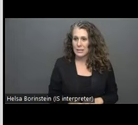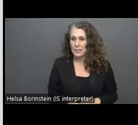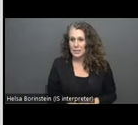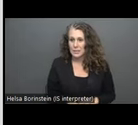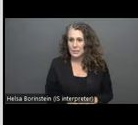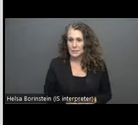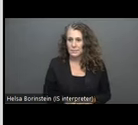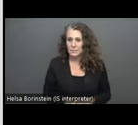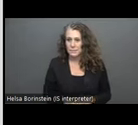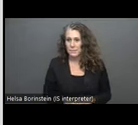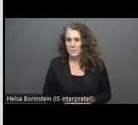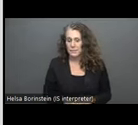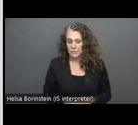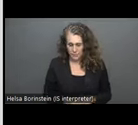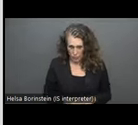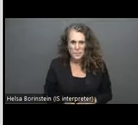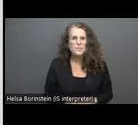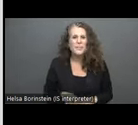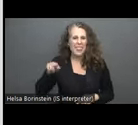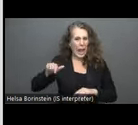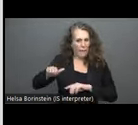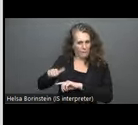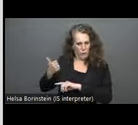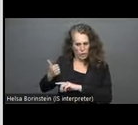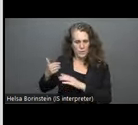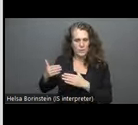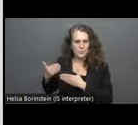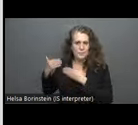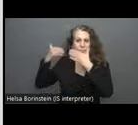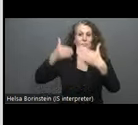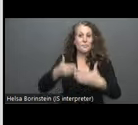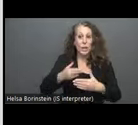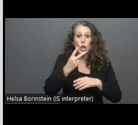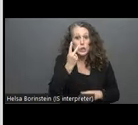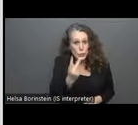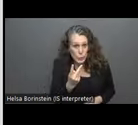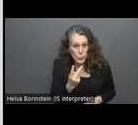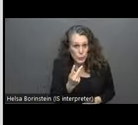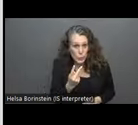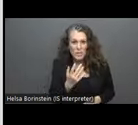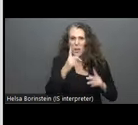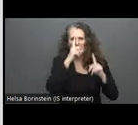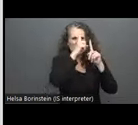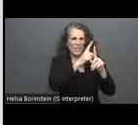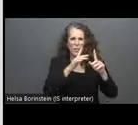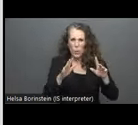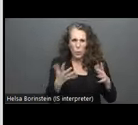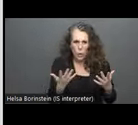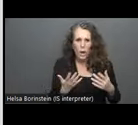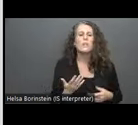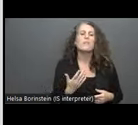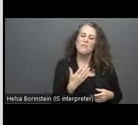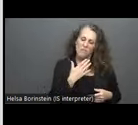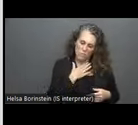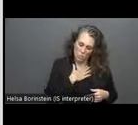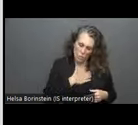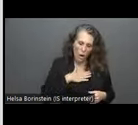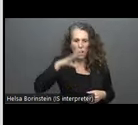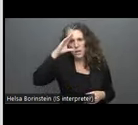Decima did a lot of Tourism Tourism Tourism proposing I got to see when NBDNRO Su Su potential